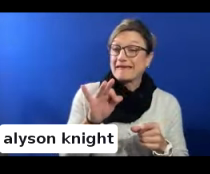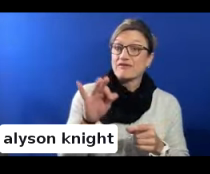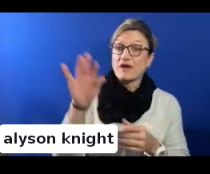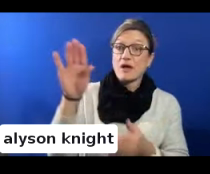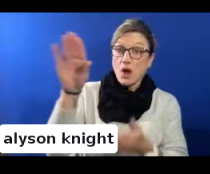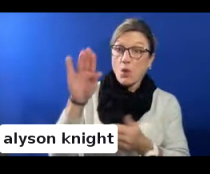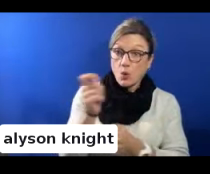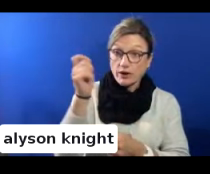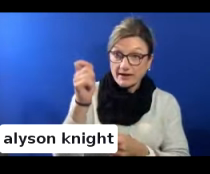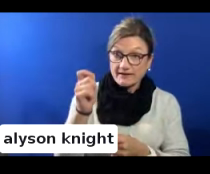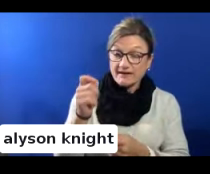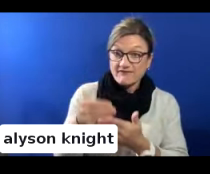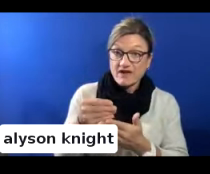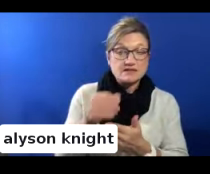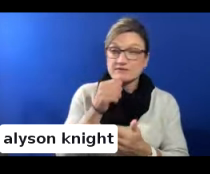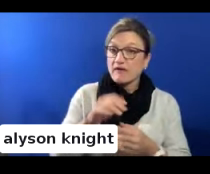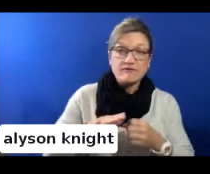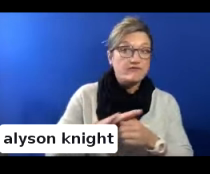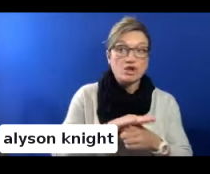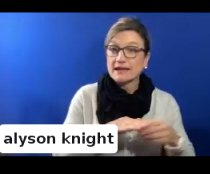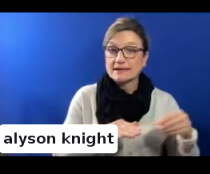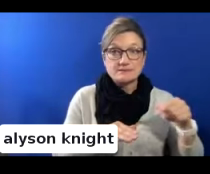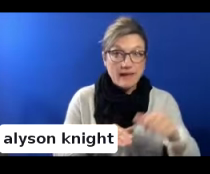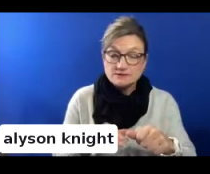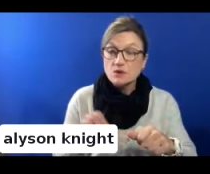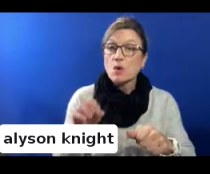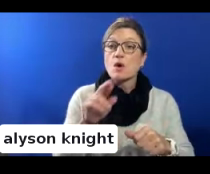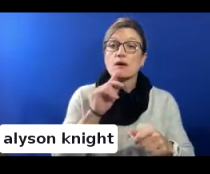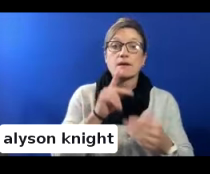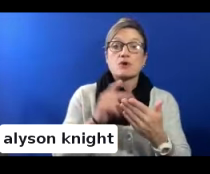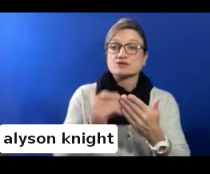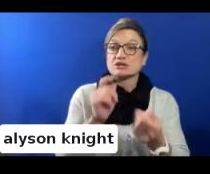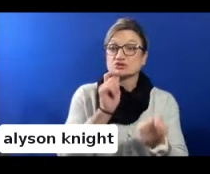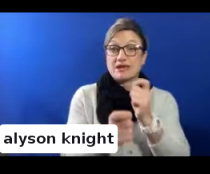been fully expensed or if the project changes have not been approved.